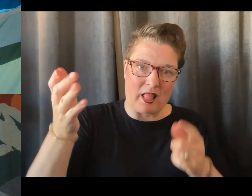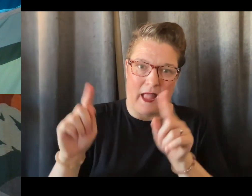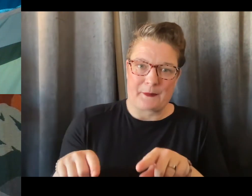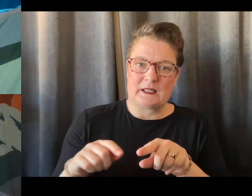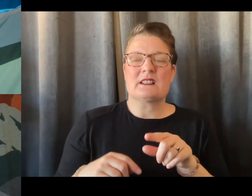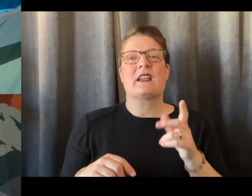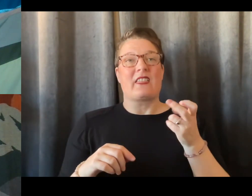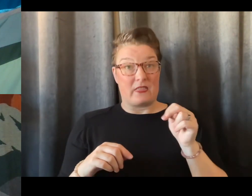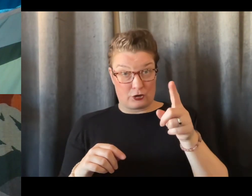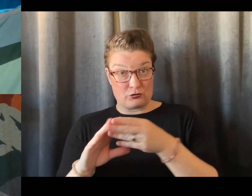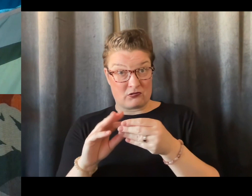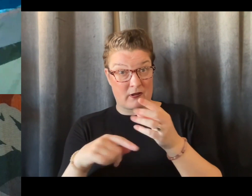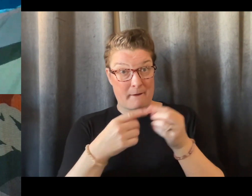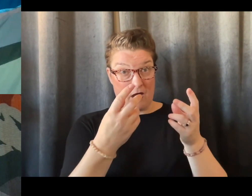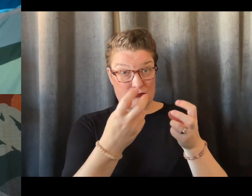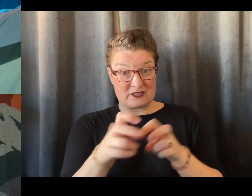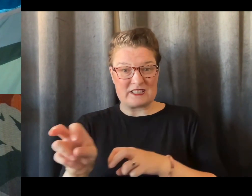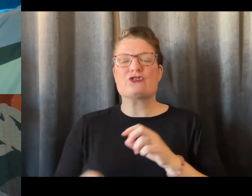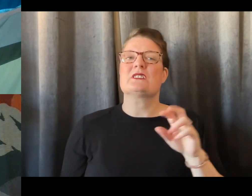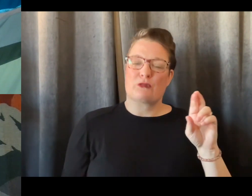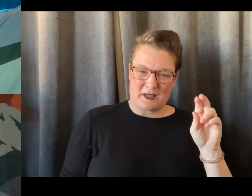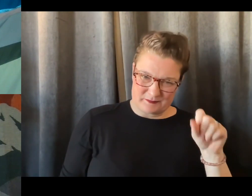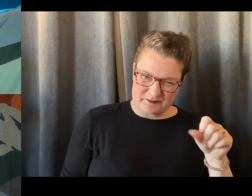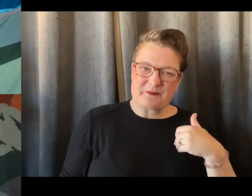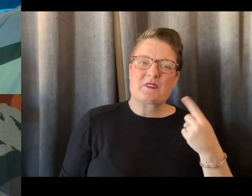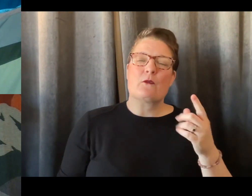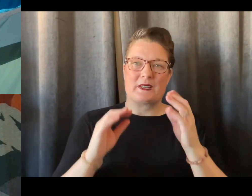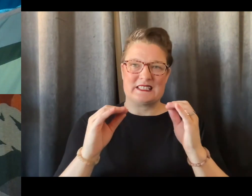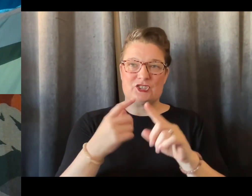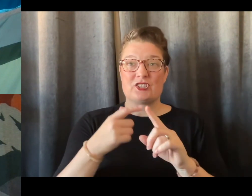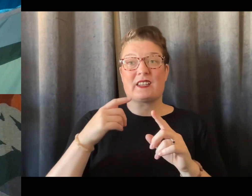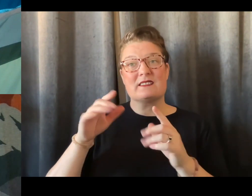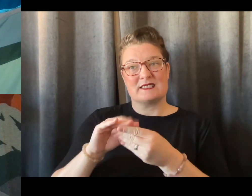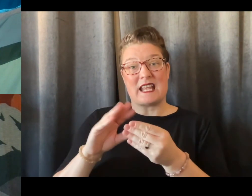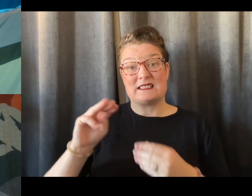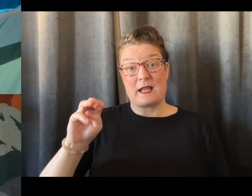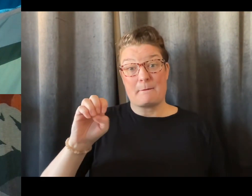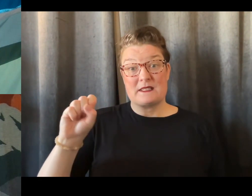Rebekah: Yeah, because there's a teaching that, the Messiah will be born on Tisha B'Av.